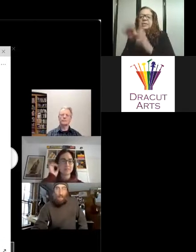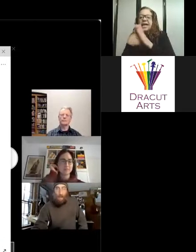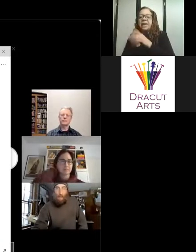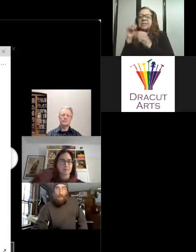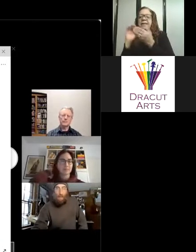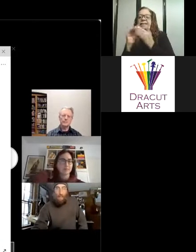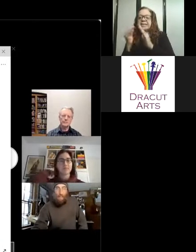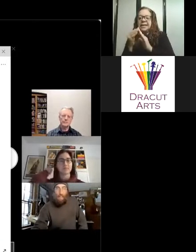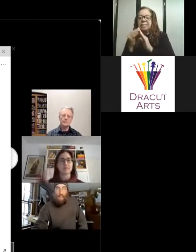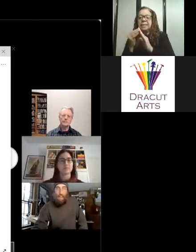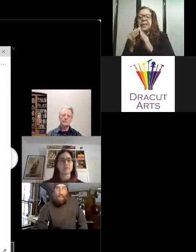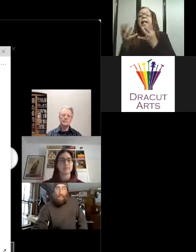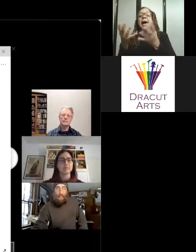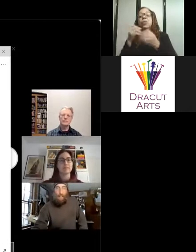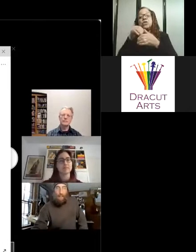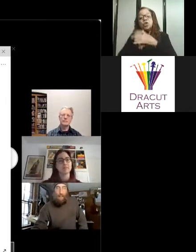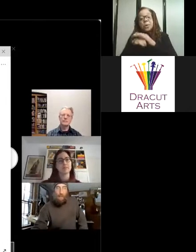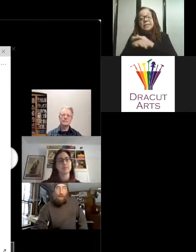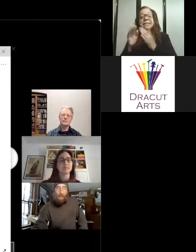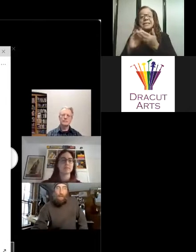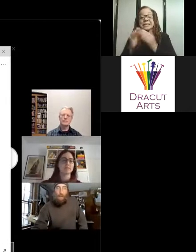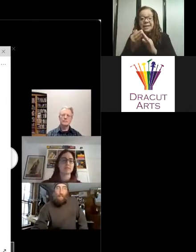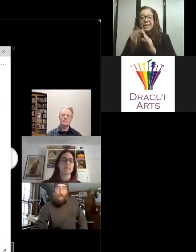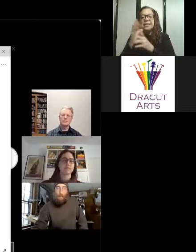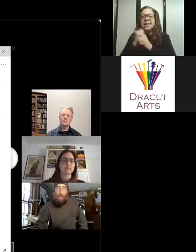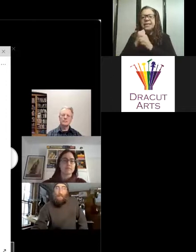"I wanted to go into the city today to get them some small arithmetic books